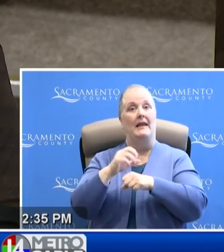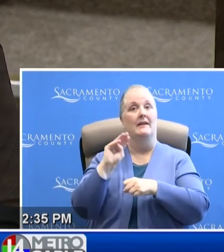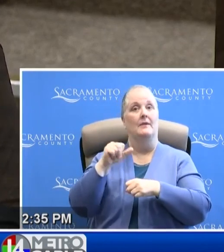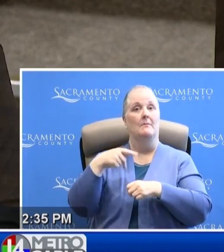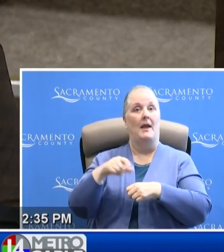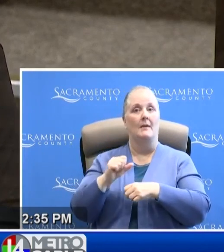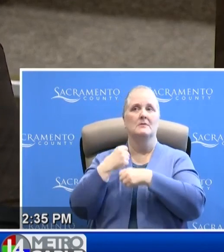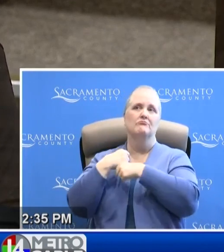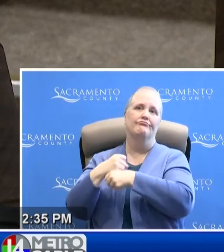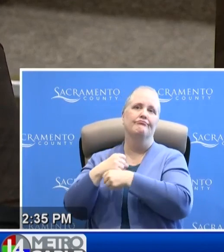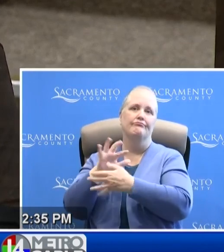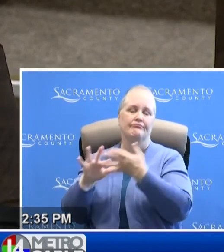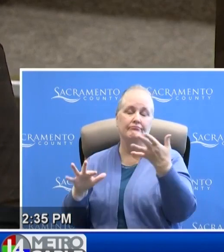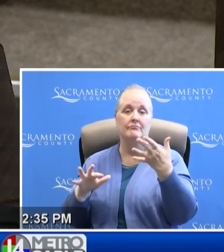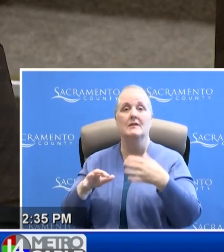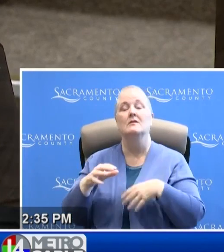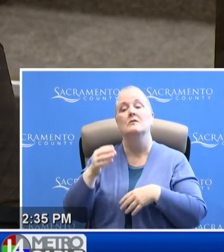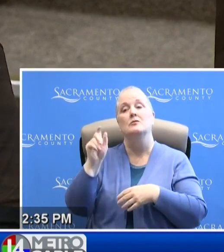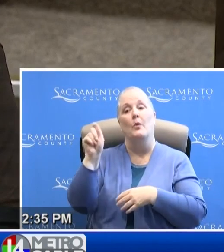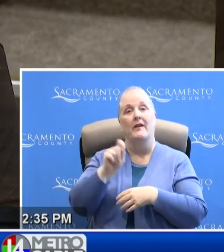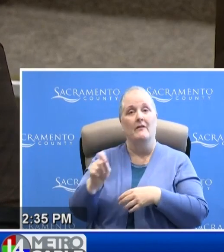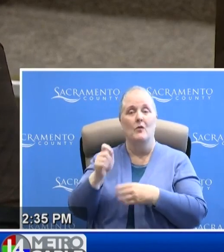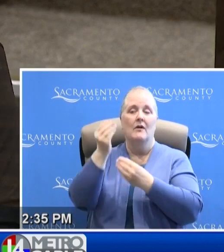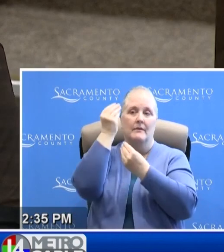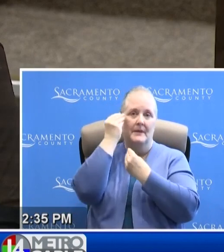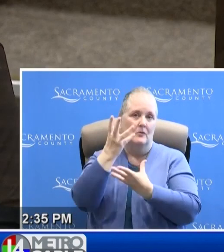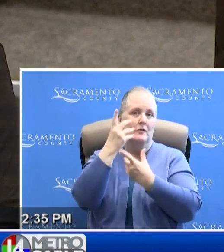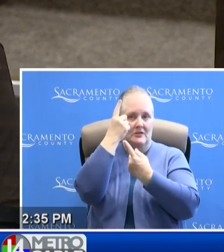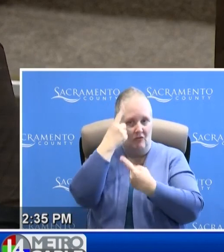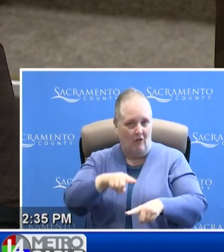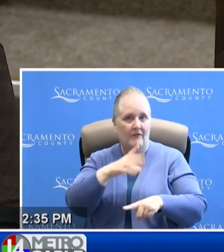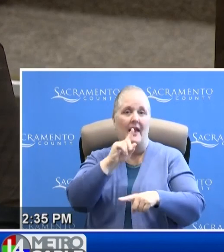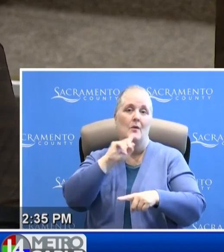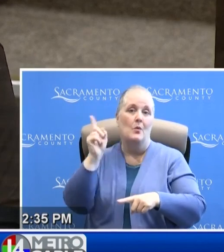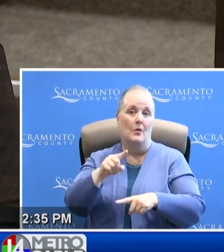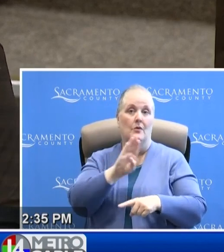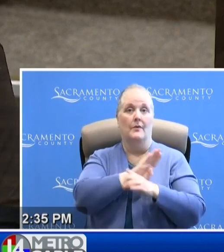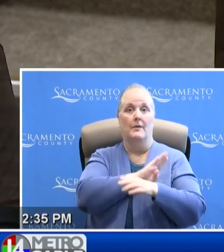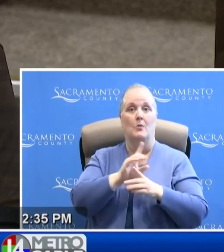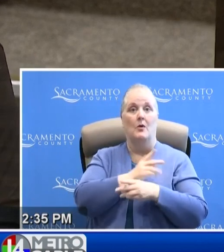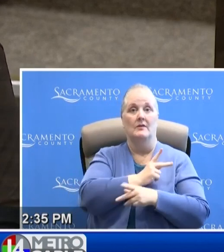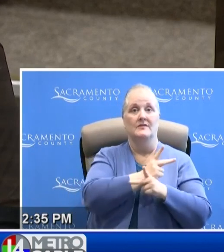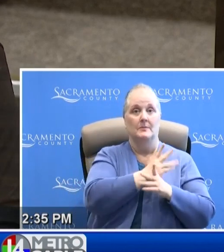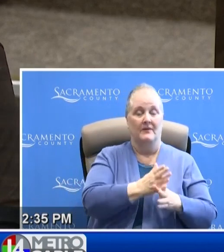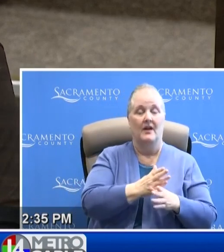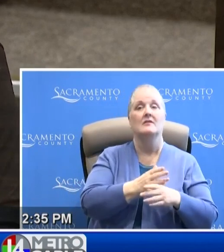Now, therefore, be it resolved and ordered that the Board of Supervisors does hereby recognize